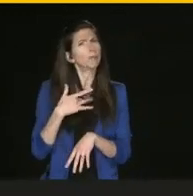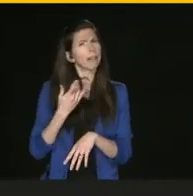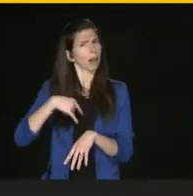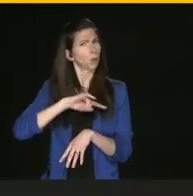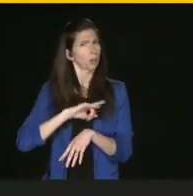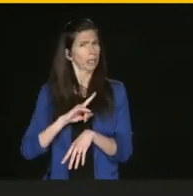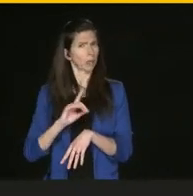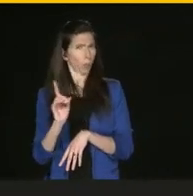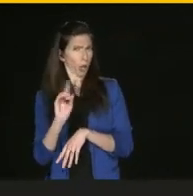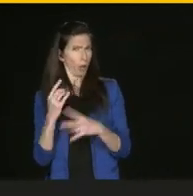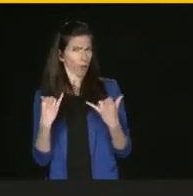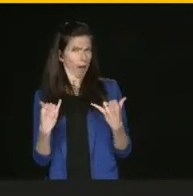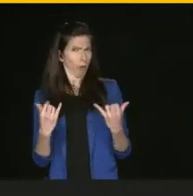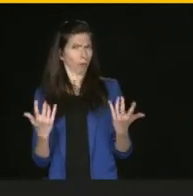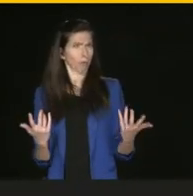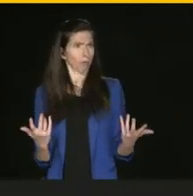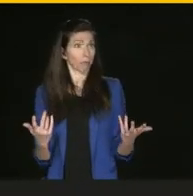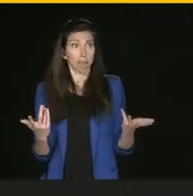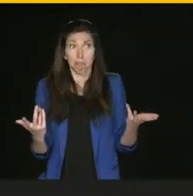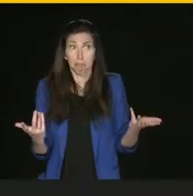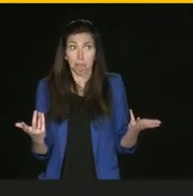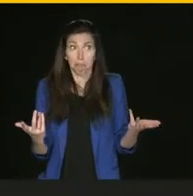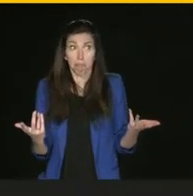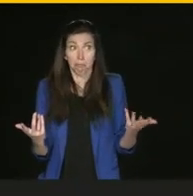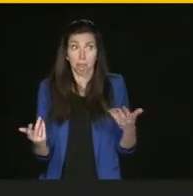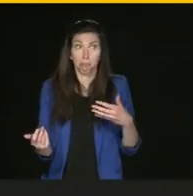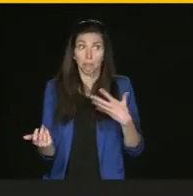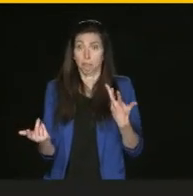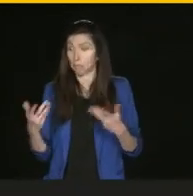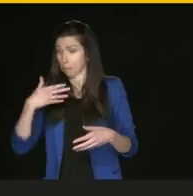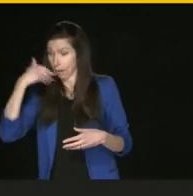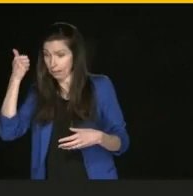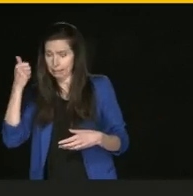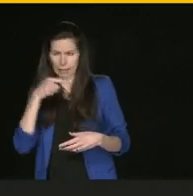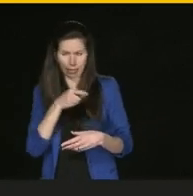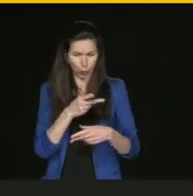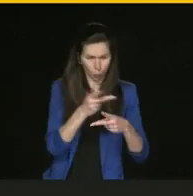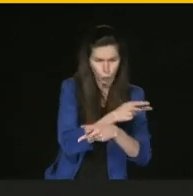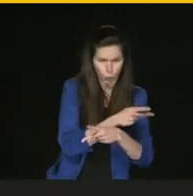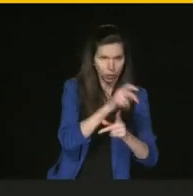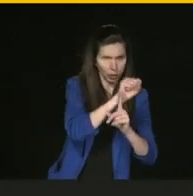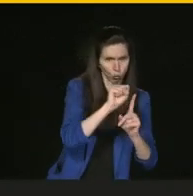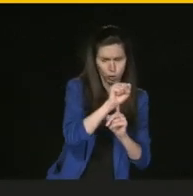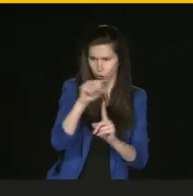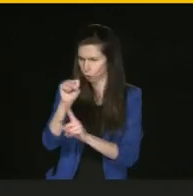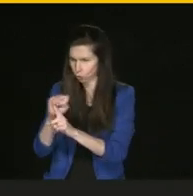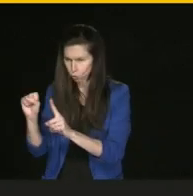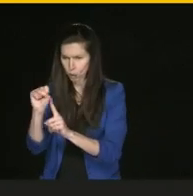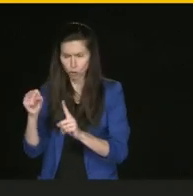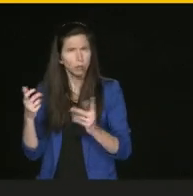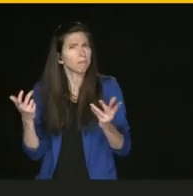I WONDER IF YOU THINK THAT'S THE RANGE WE'RE IN NOW, SO THAT'S ARE BASED ON WHAT WE'RE DOING,